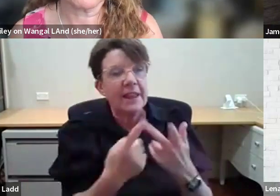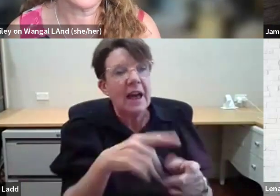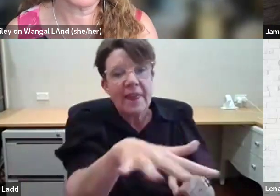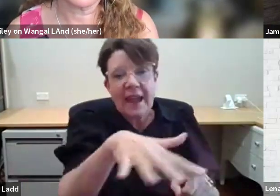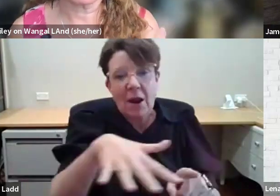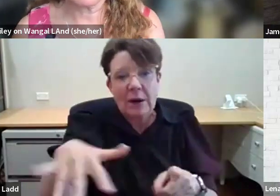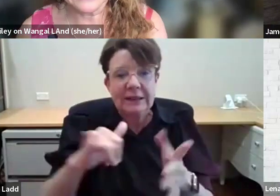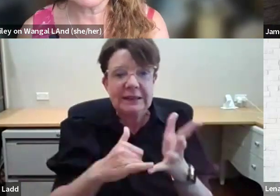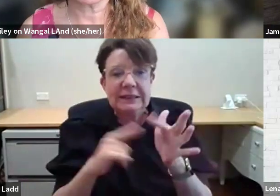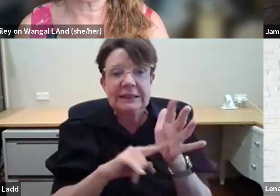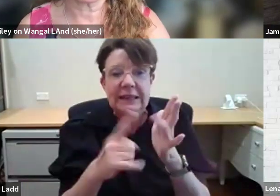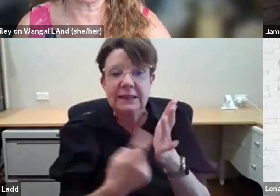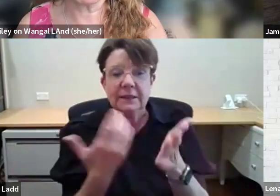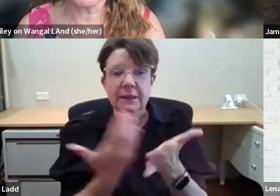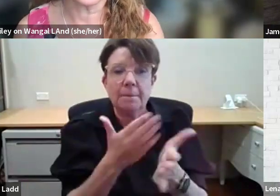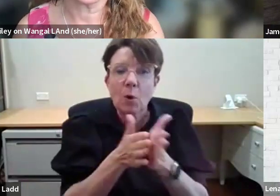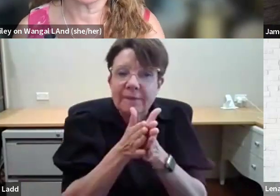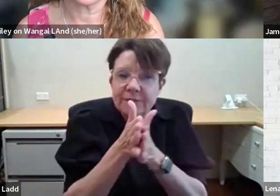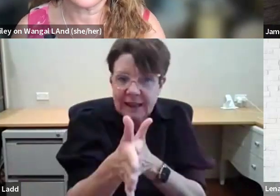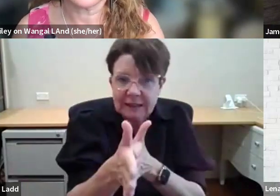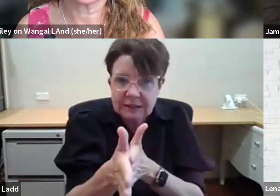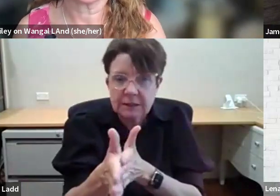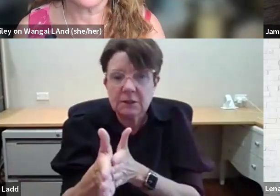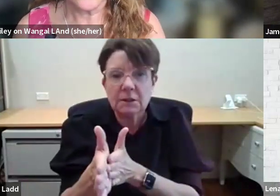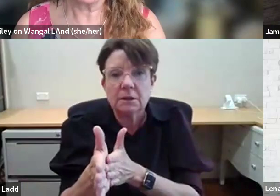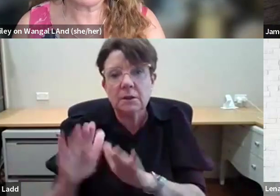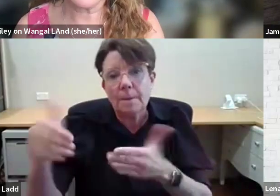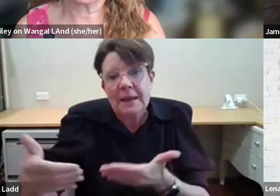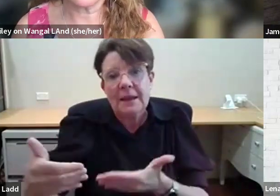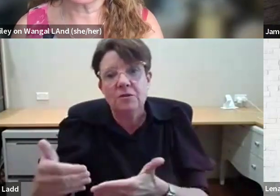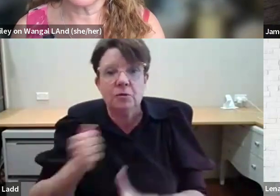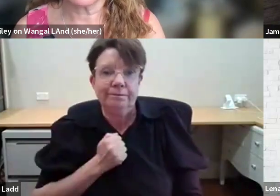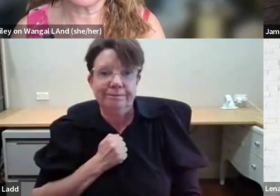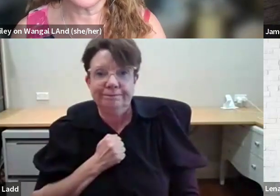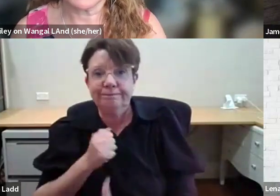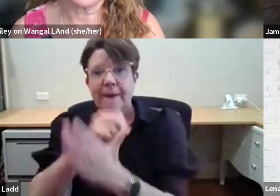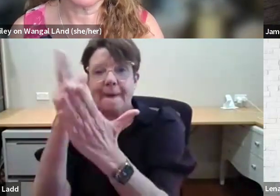start to think about ourselves in a system and start to get across how we manoeuvre